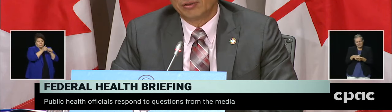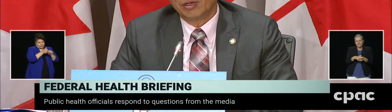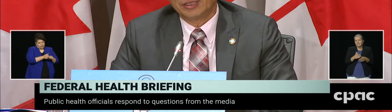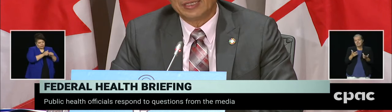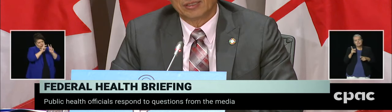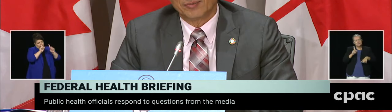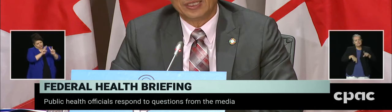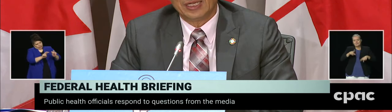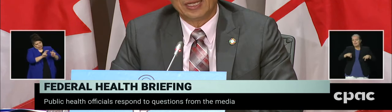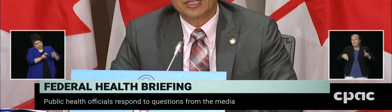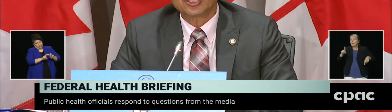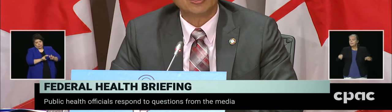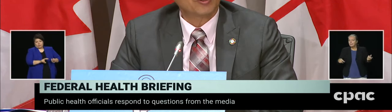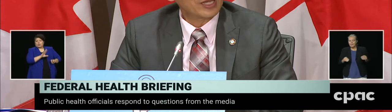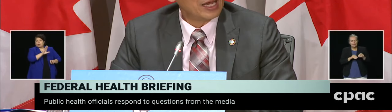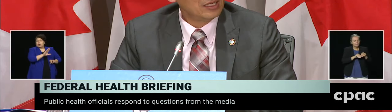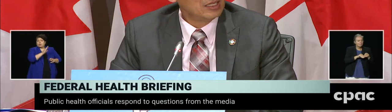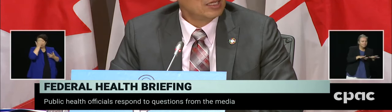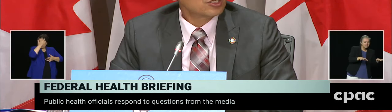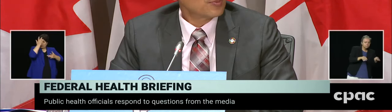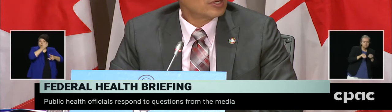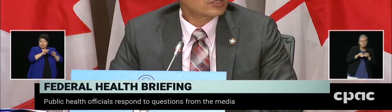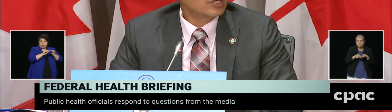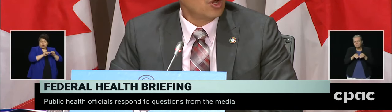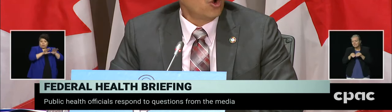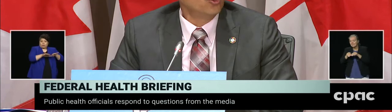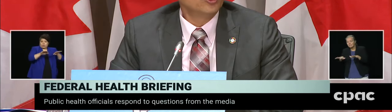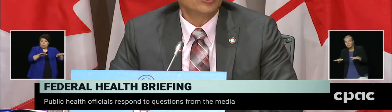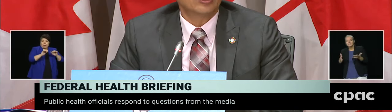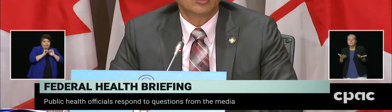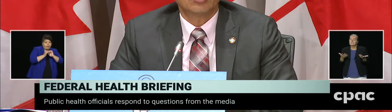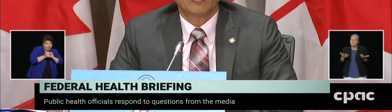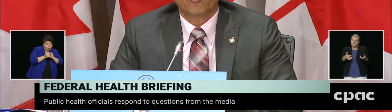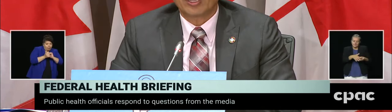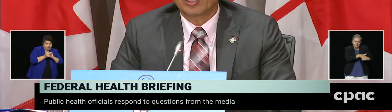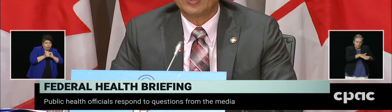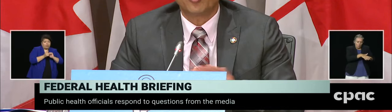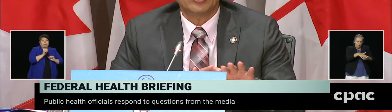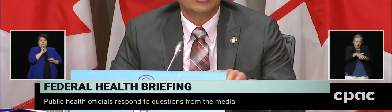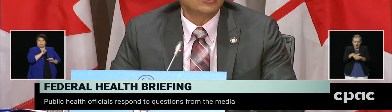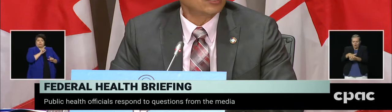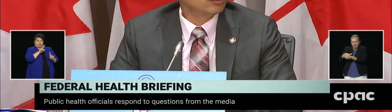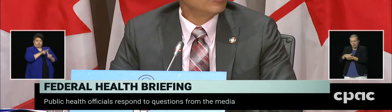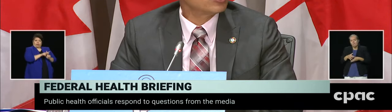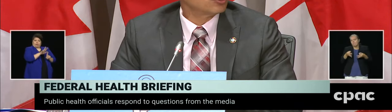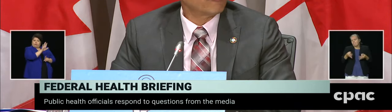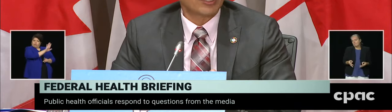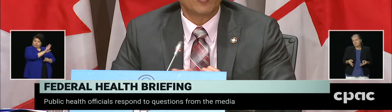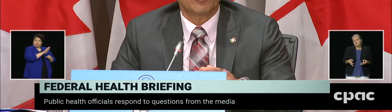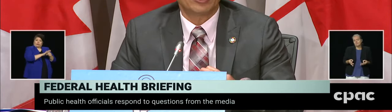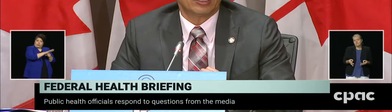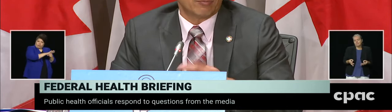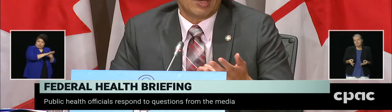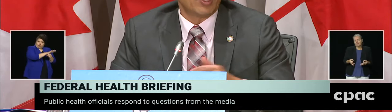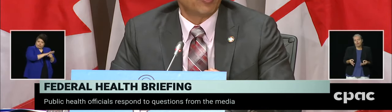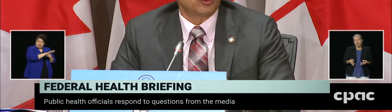ACTION. REALLY TO ANALYZE THE